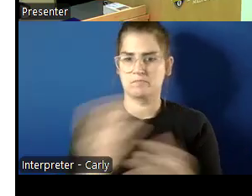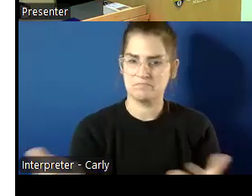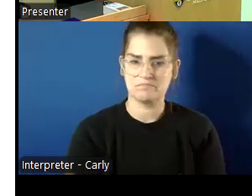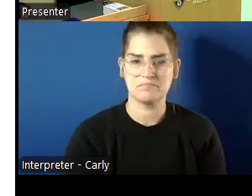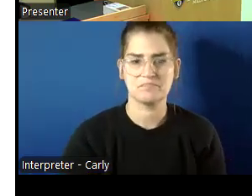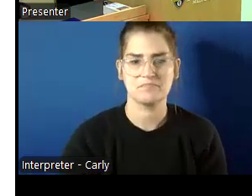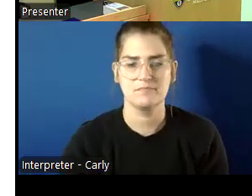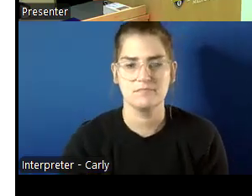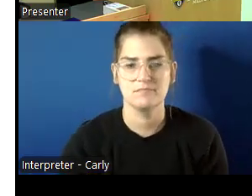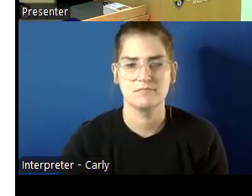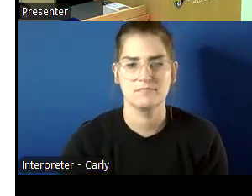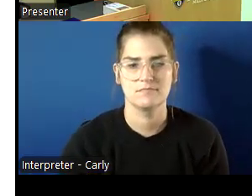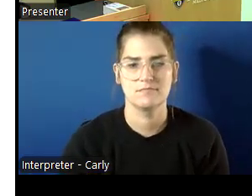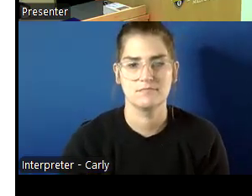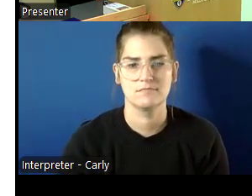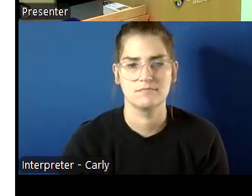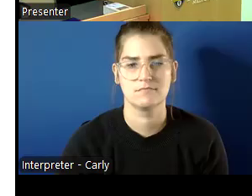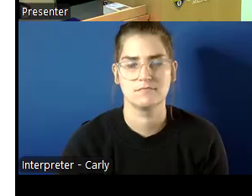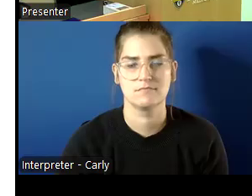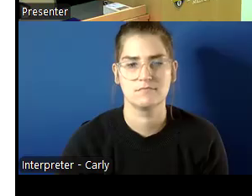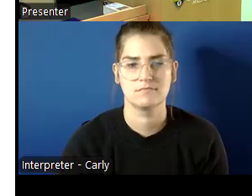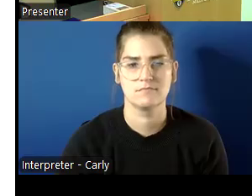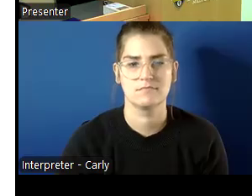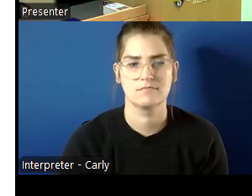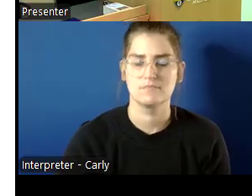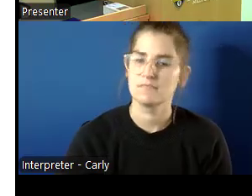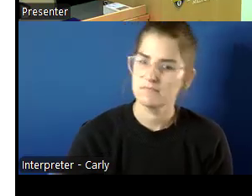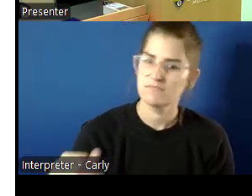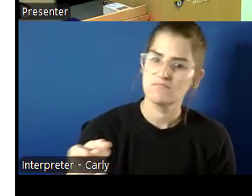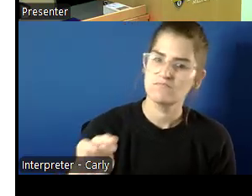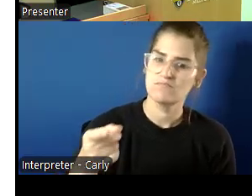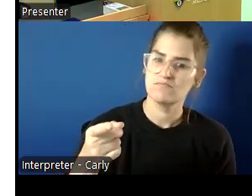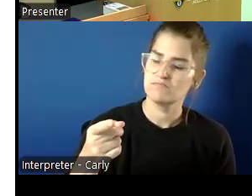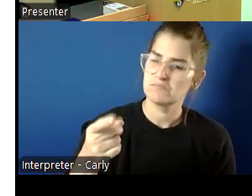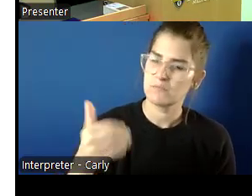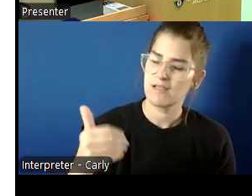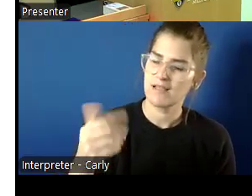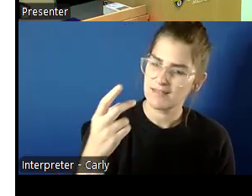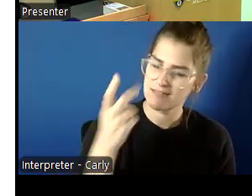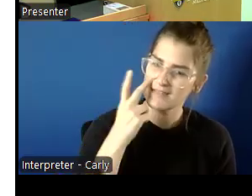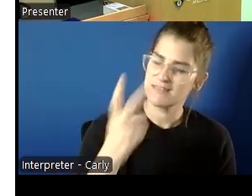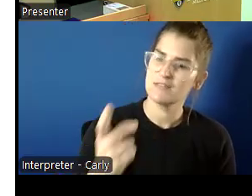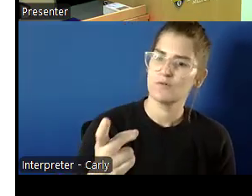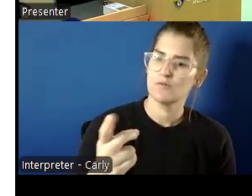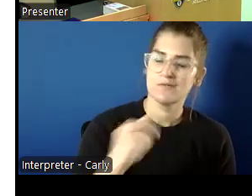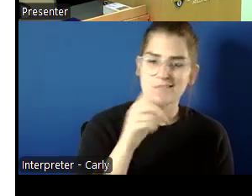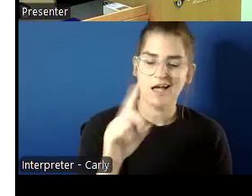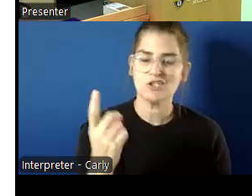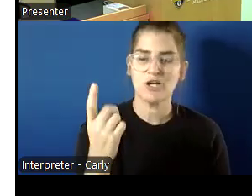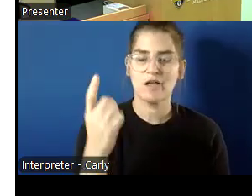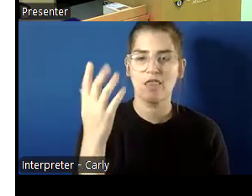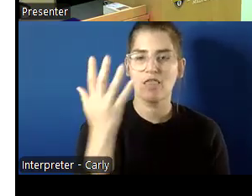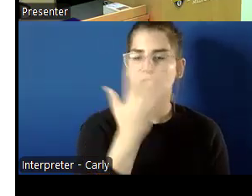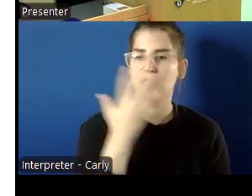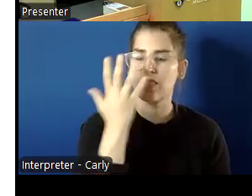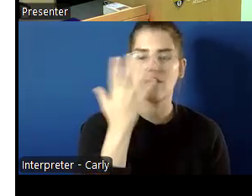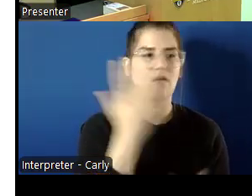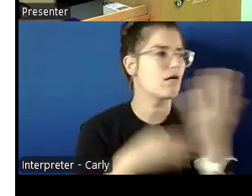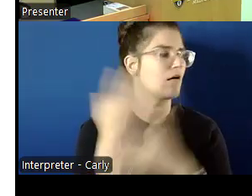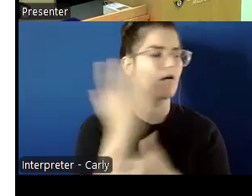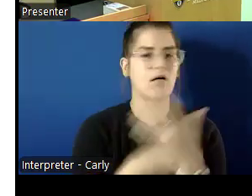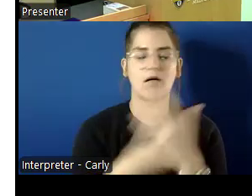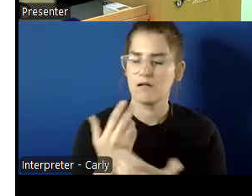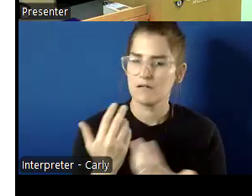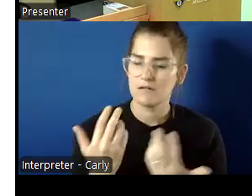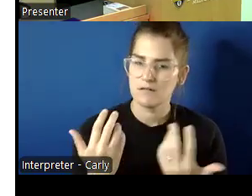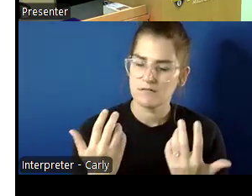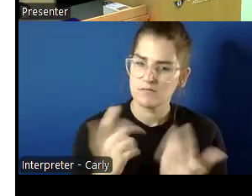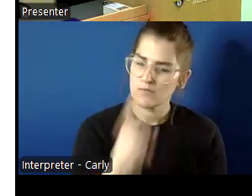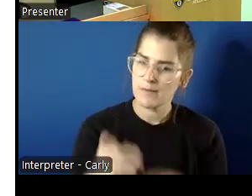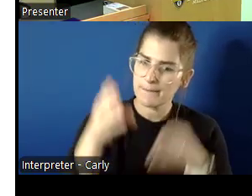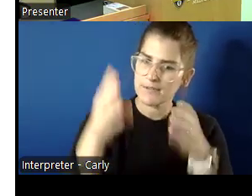They feel seen. I'm not just a face. You recognize that I'm carrying more than someone who does not